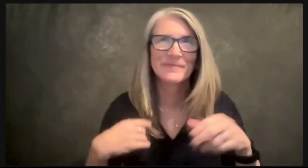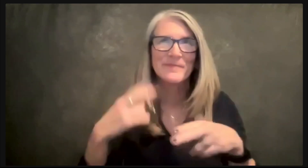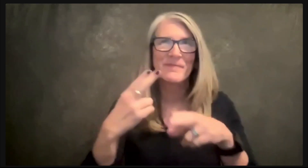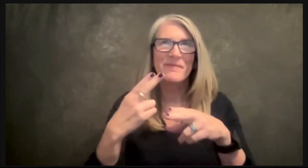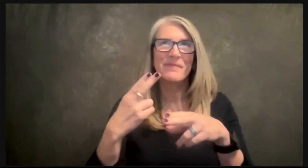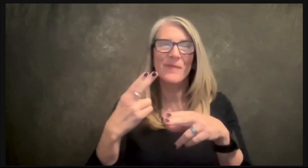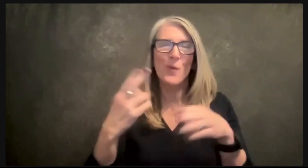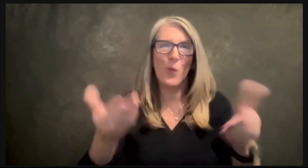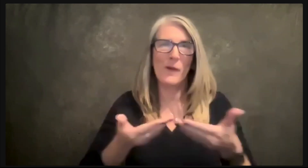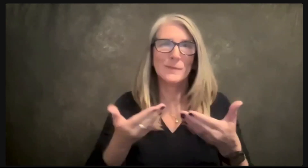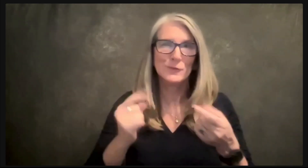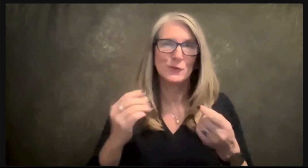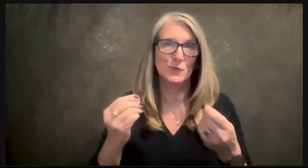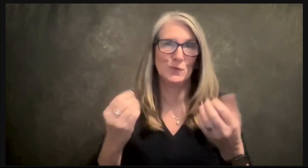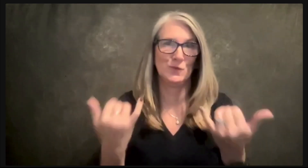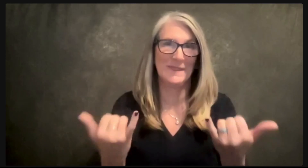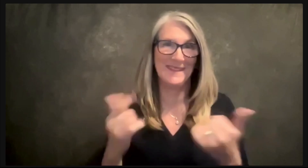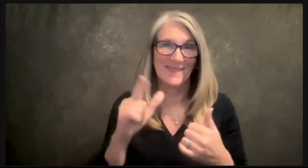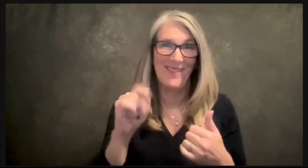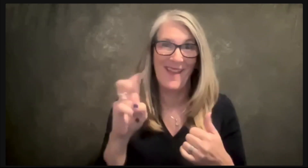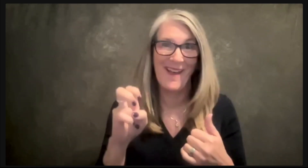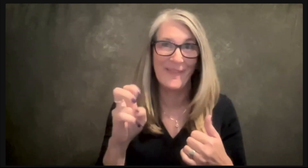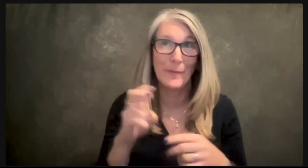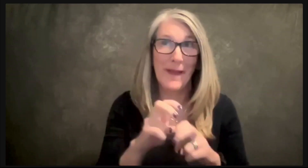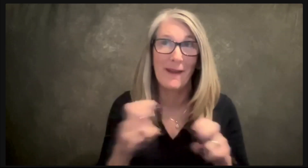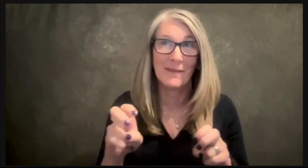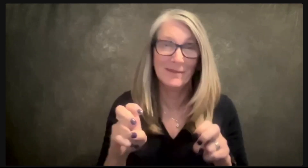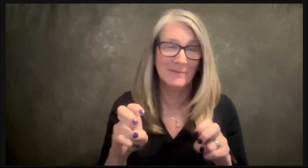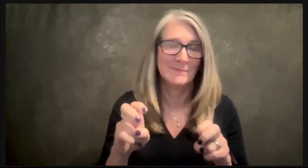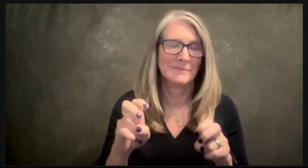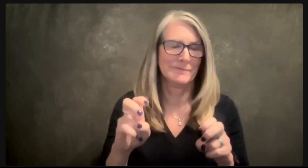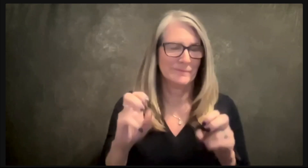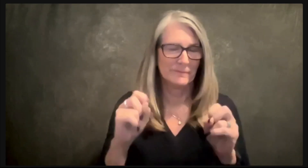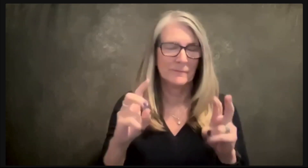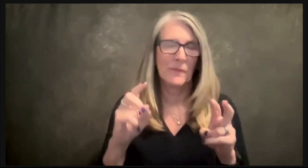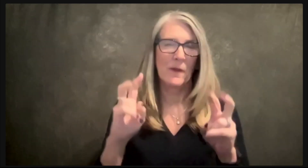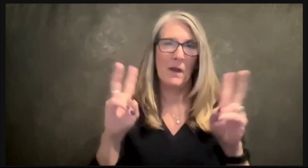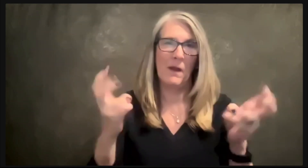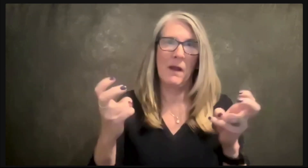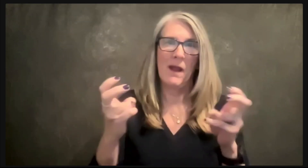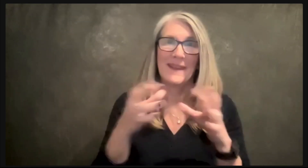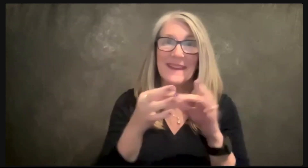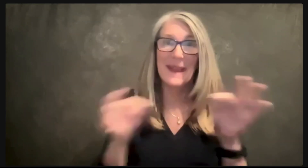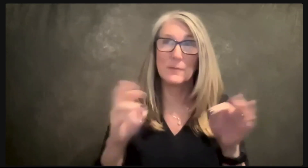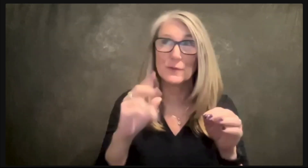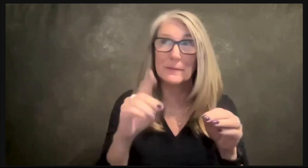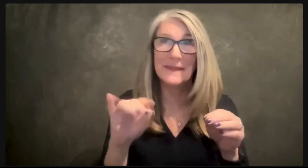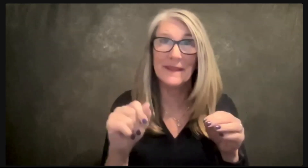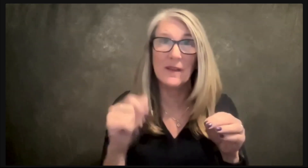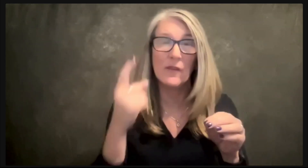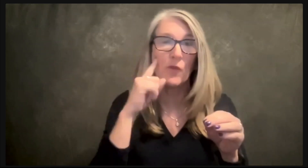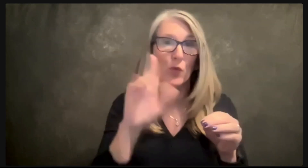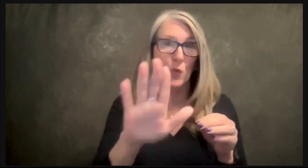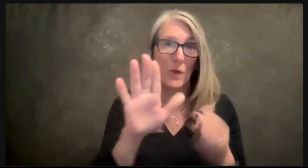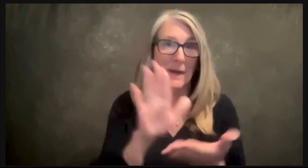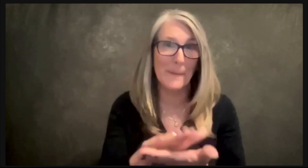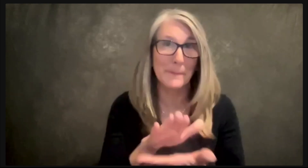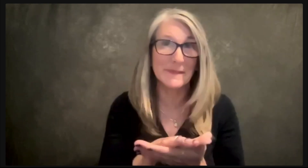Hi, everyone. Welcome to today's live panel entitled